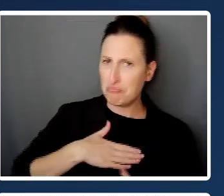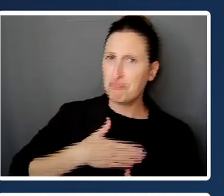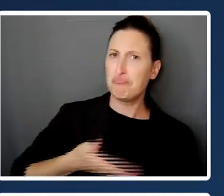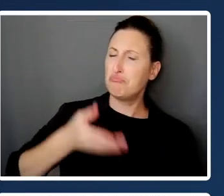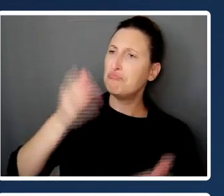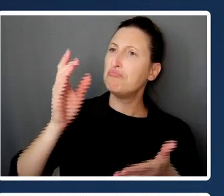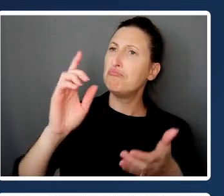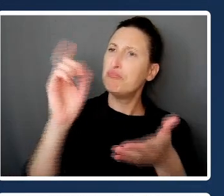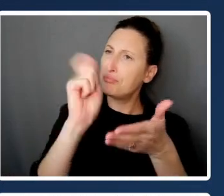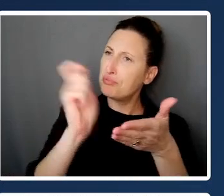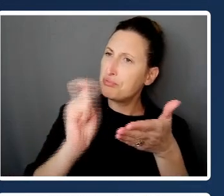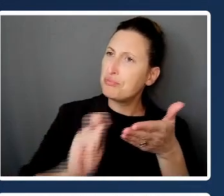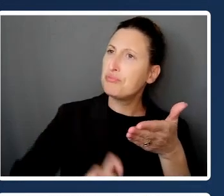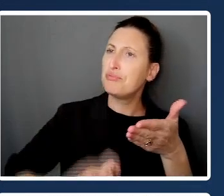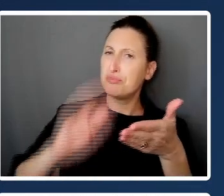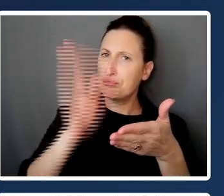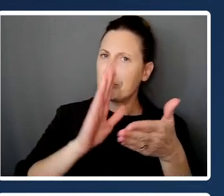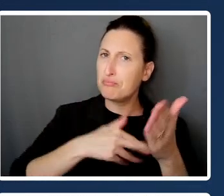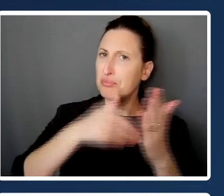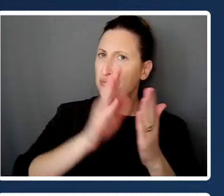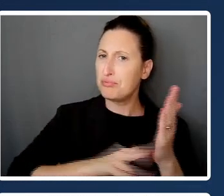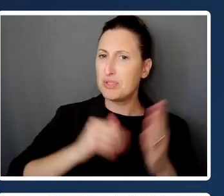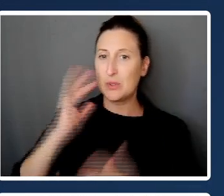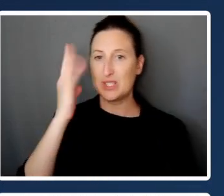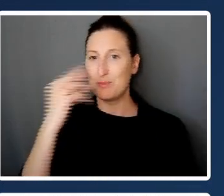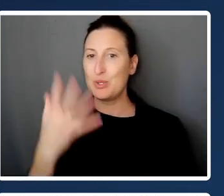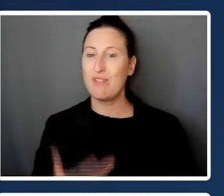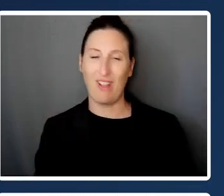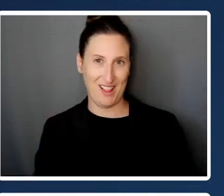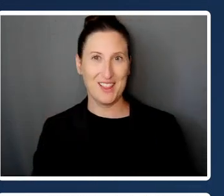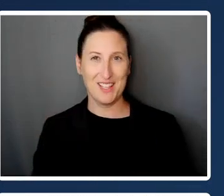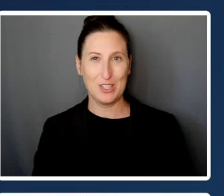which added a really, you know, beautiful touch to the exhibit and the process.